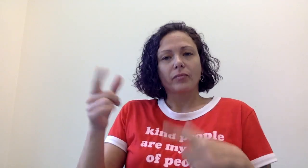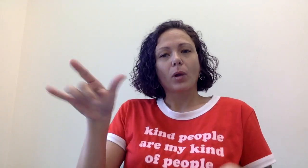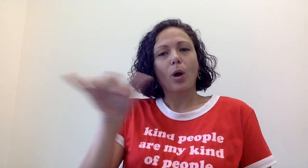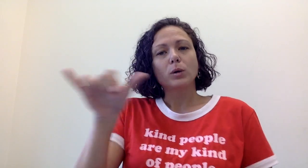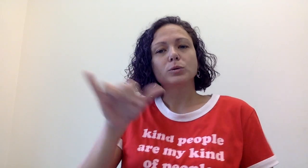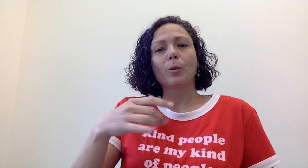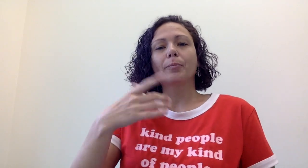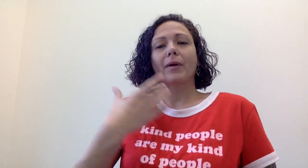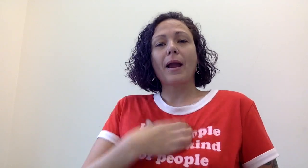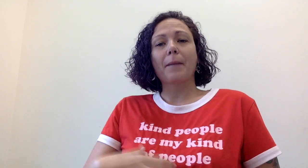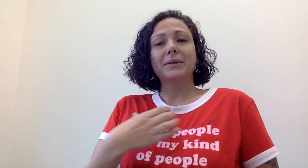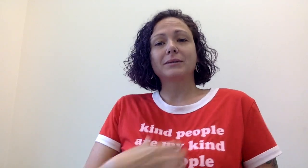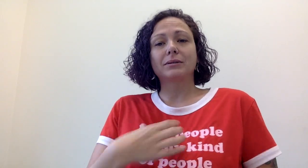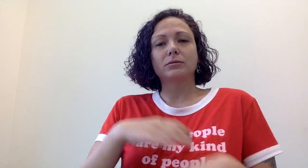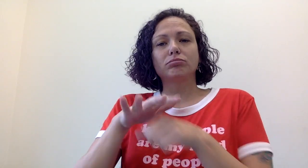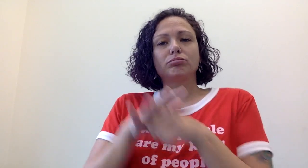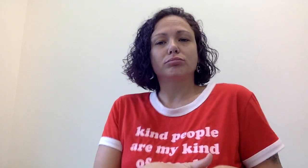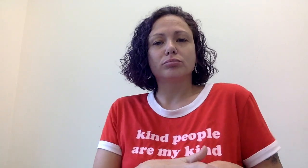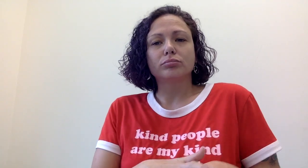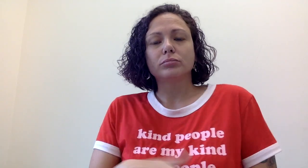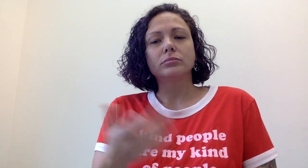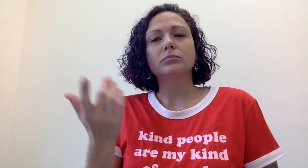It's also an appetite suppressant.